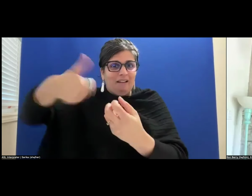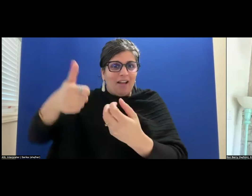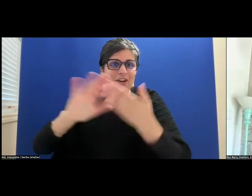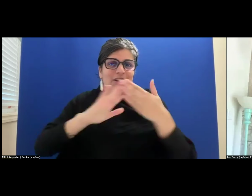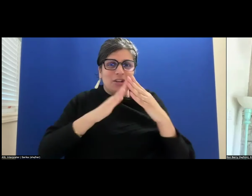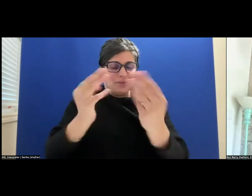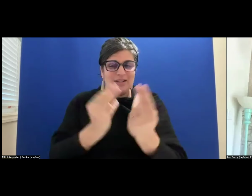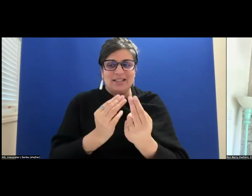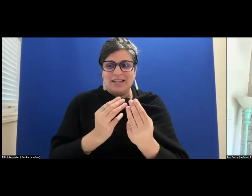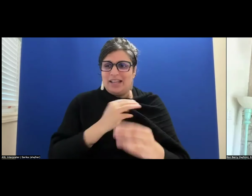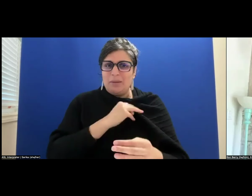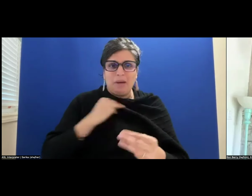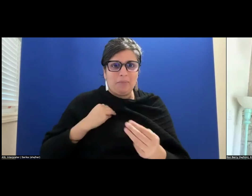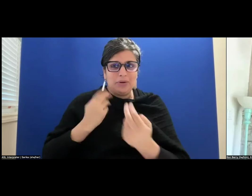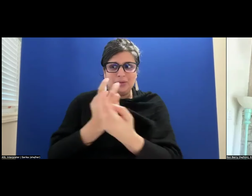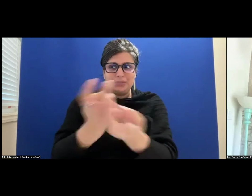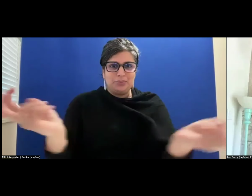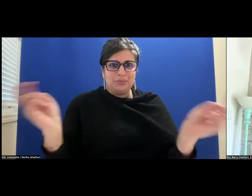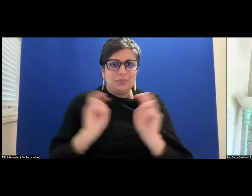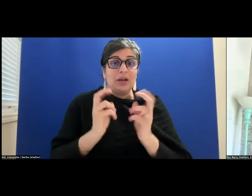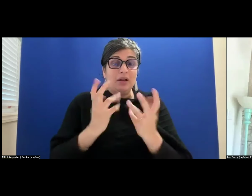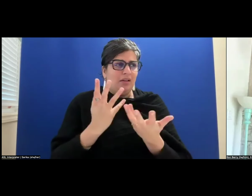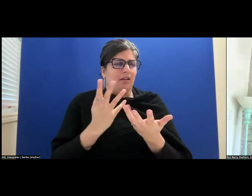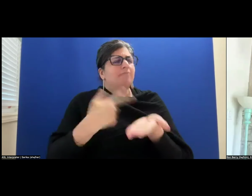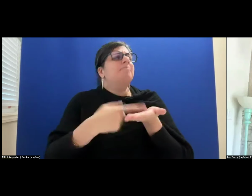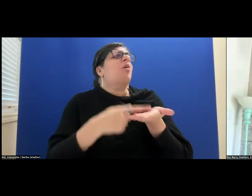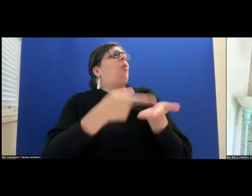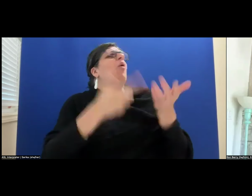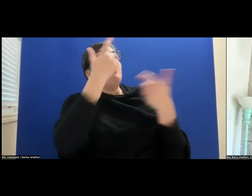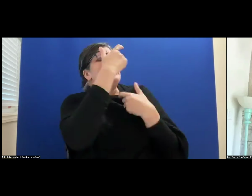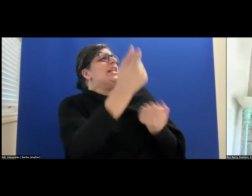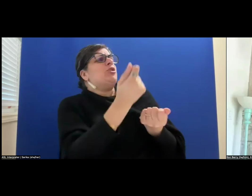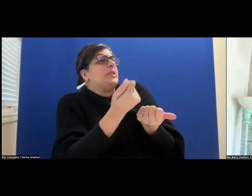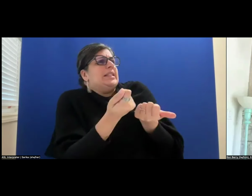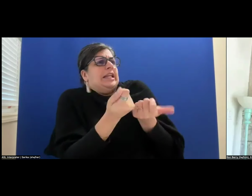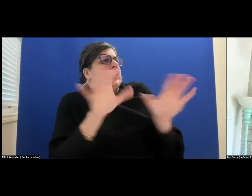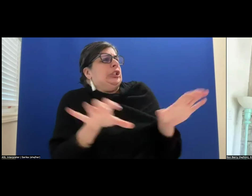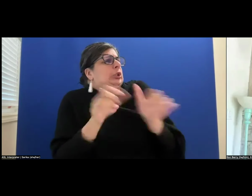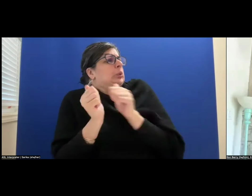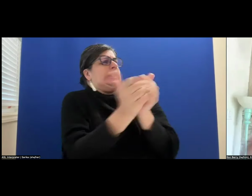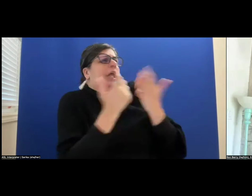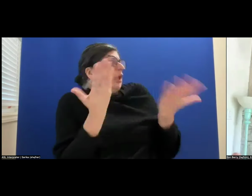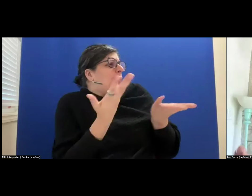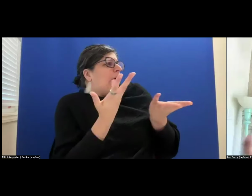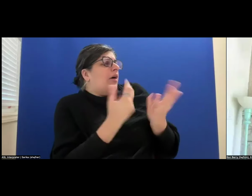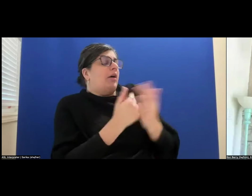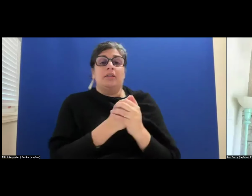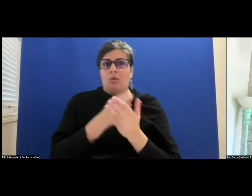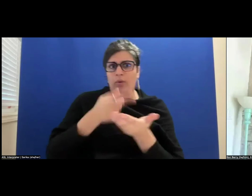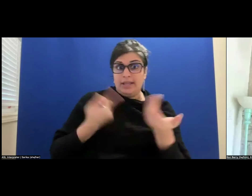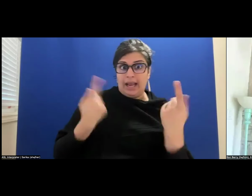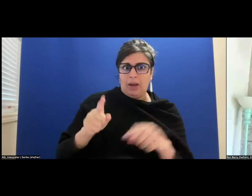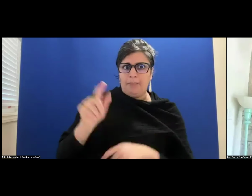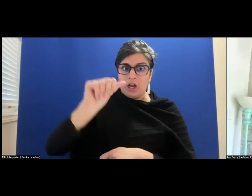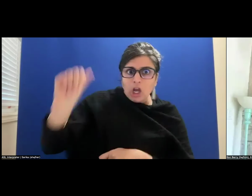and talking about what would be interesting to do together, what's happening in Austin and what's not happening here.